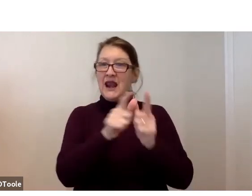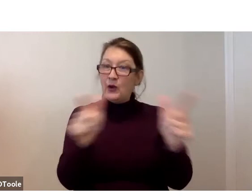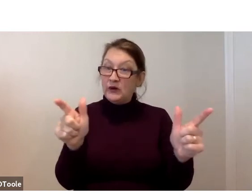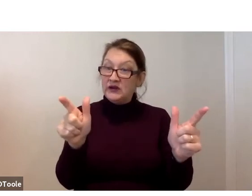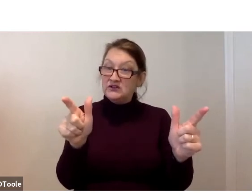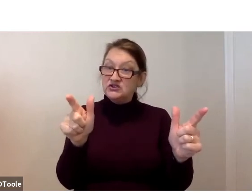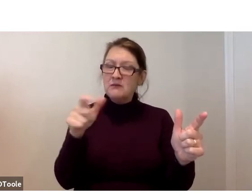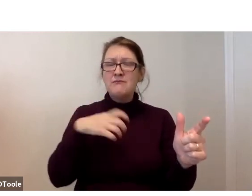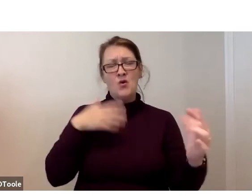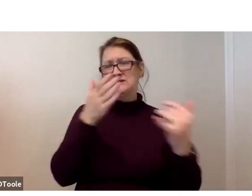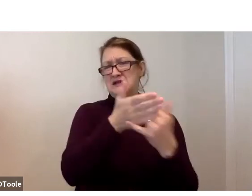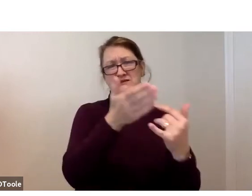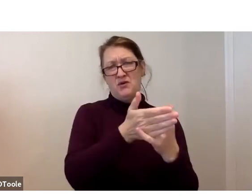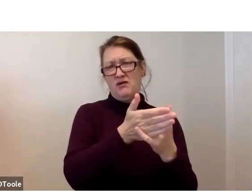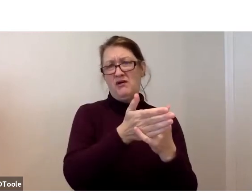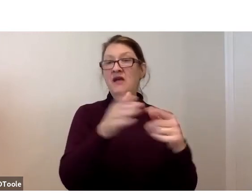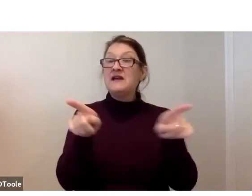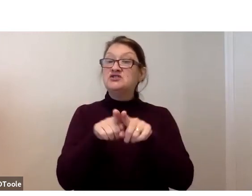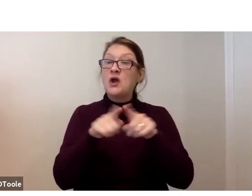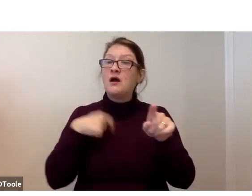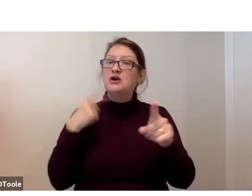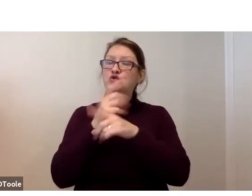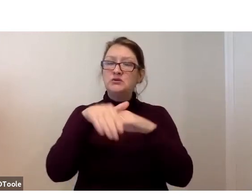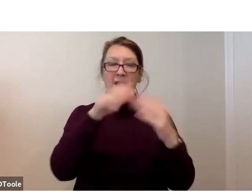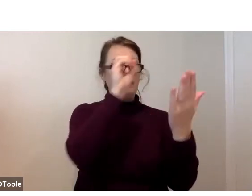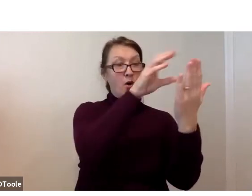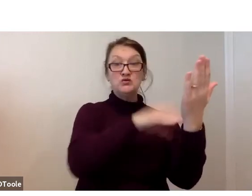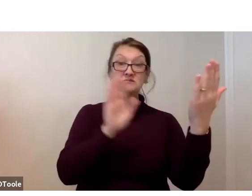I was talking about before all of these things are connected.